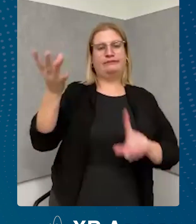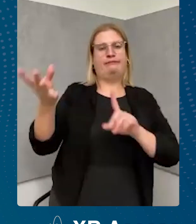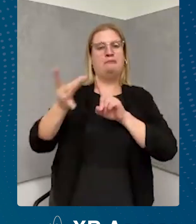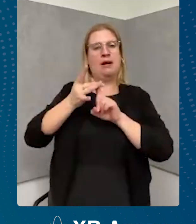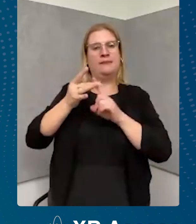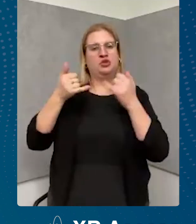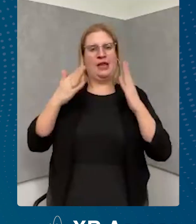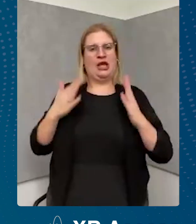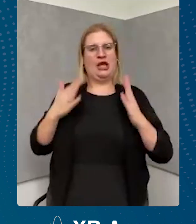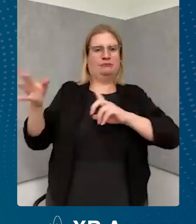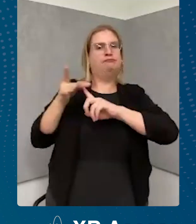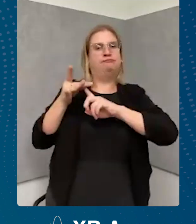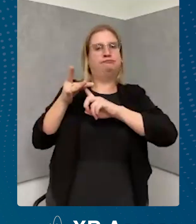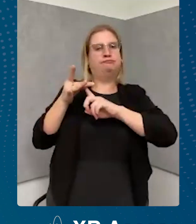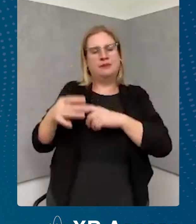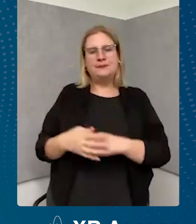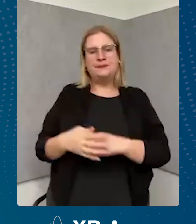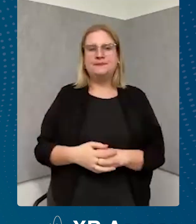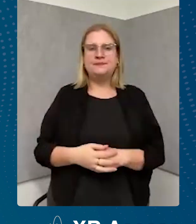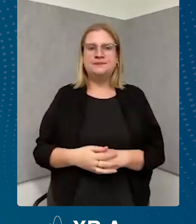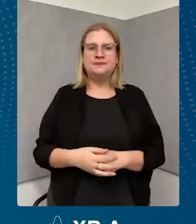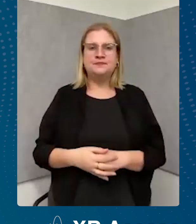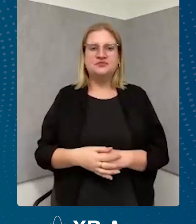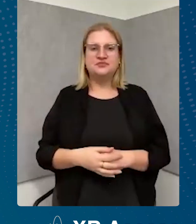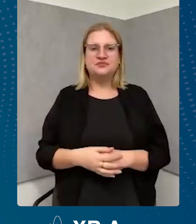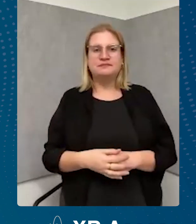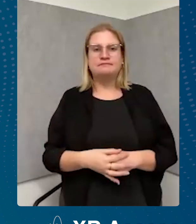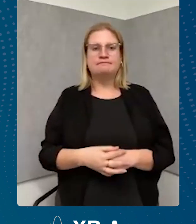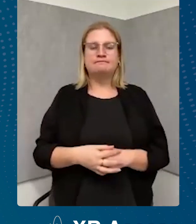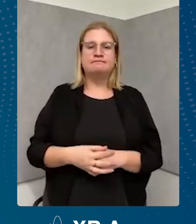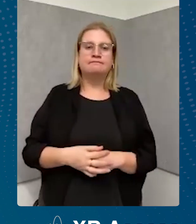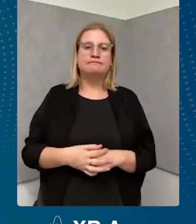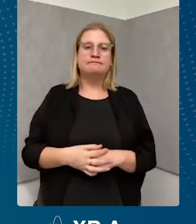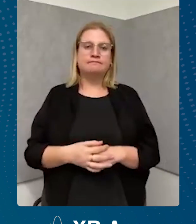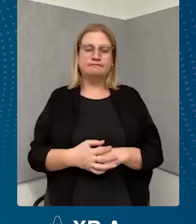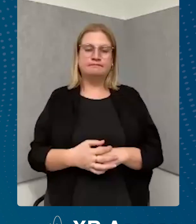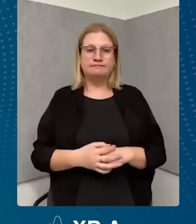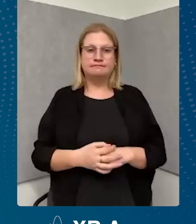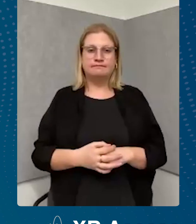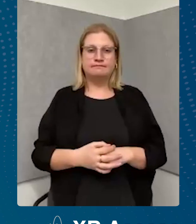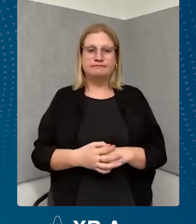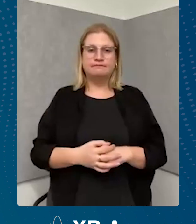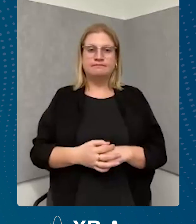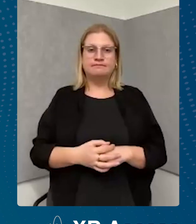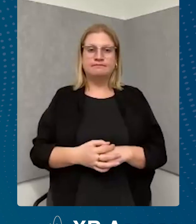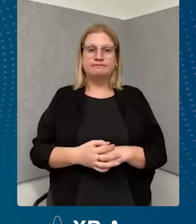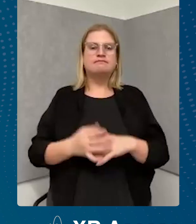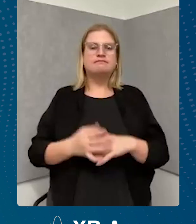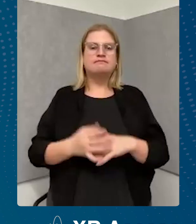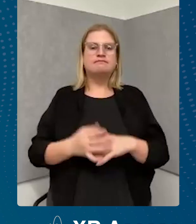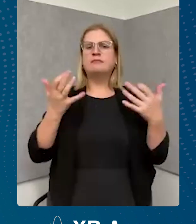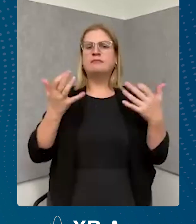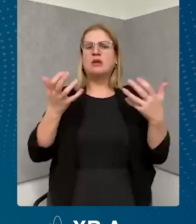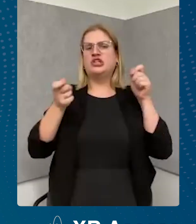And as we go back, now I'd like to adjust some of the settings here.